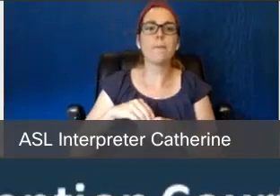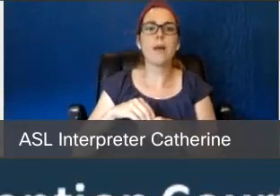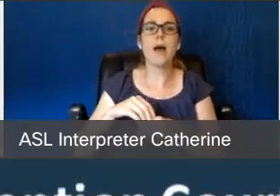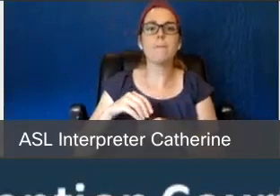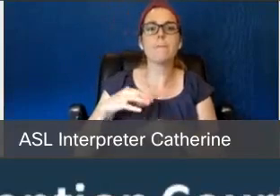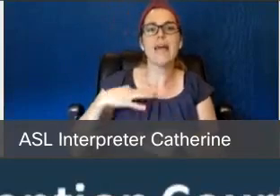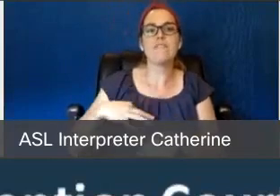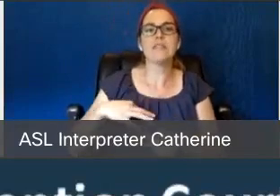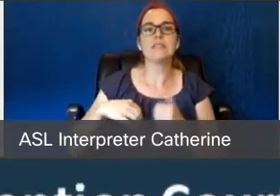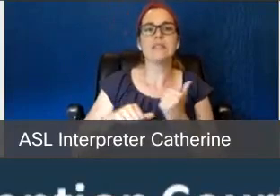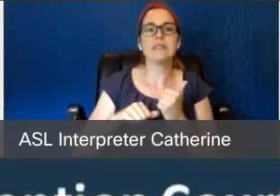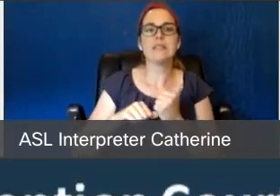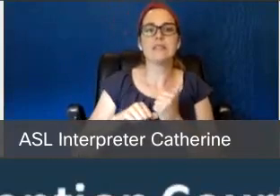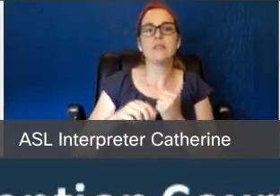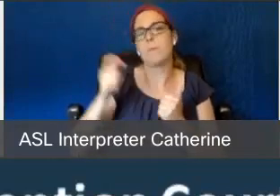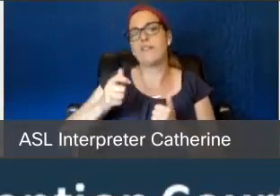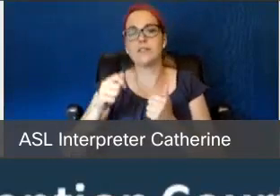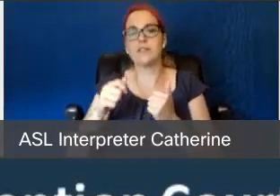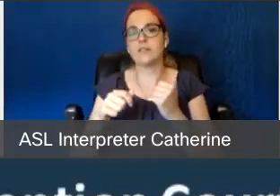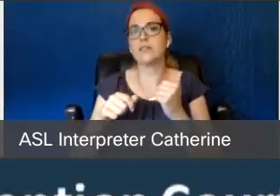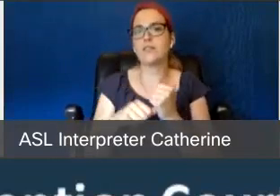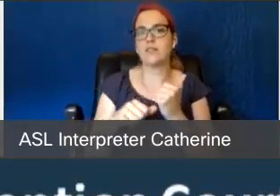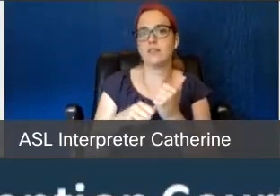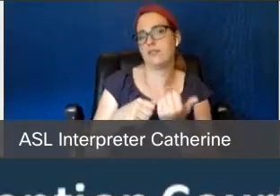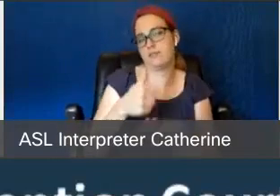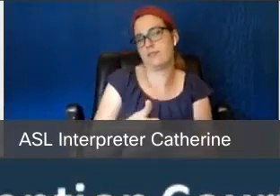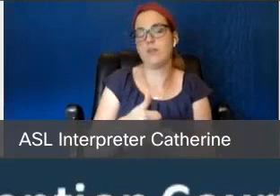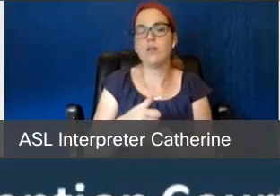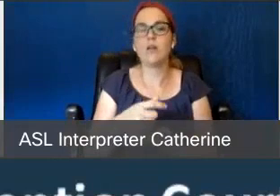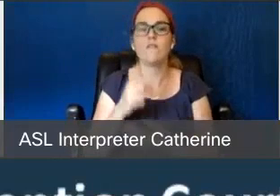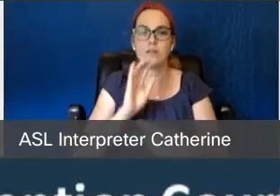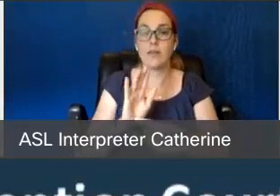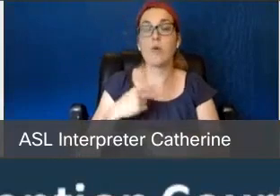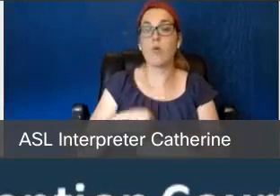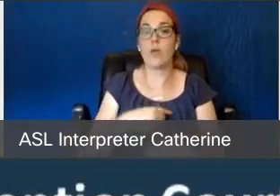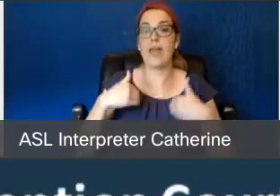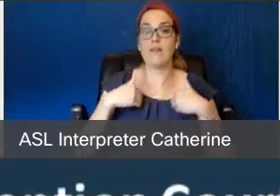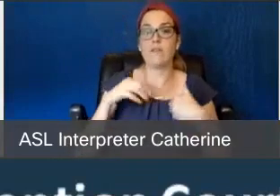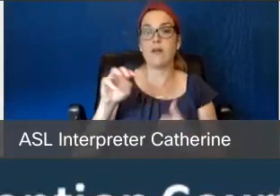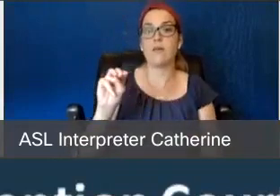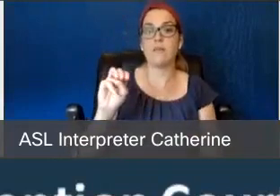And again, I'm using this as an example, we have like a Medicaid ombudsman on site and I say